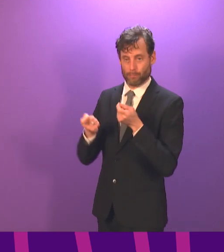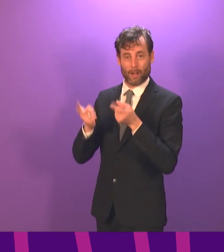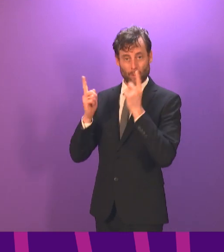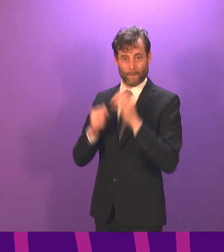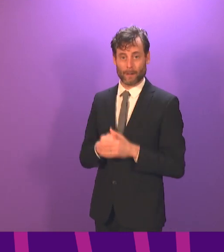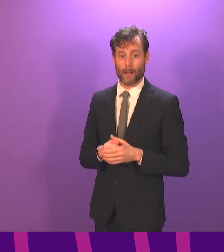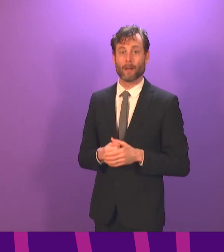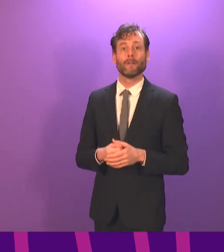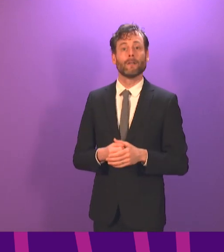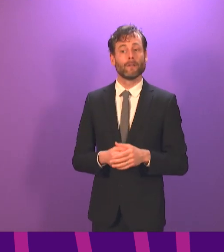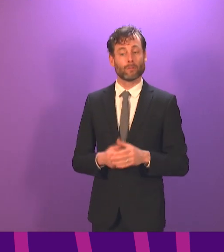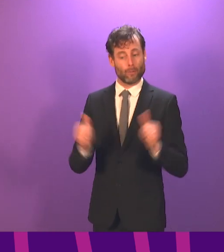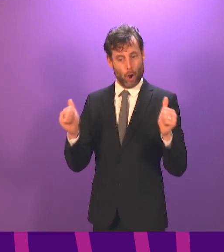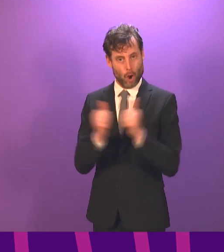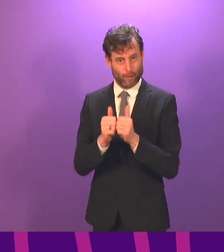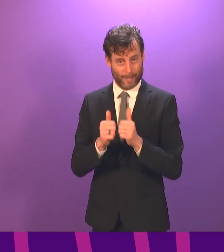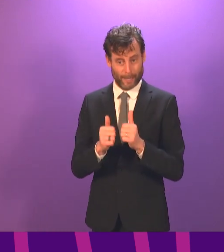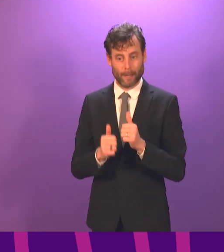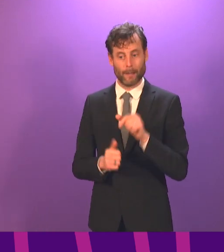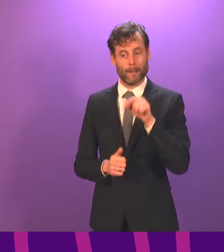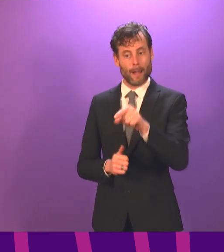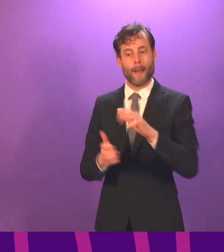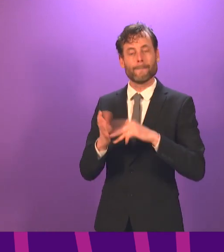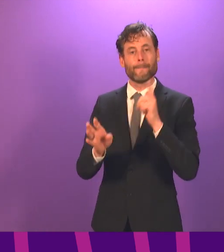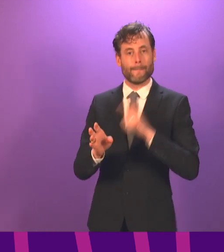rather than wait a few weeks until the end of July, when everyone will be vaccinated,